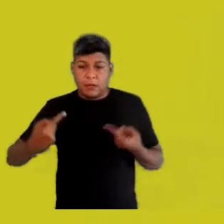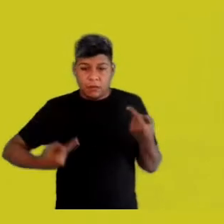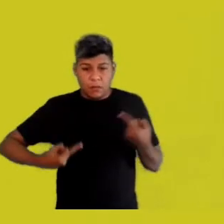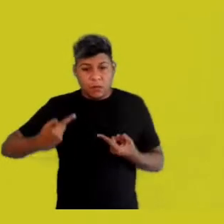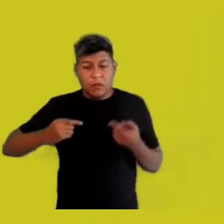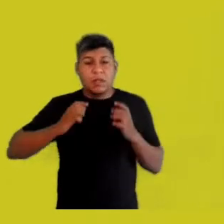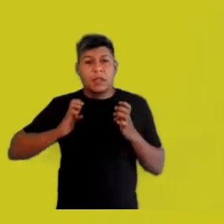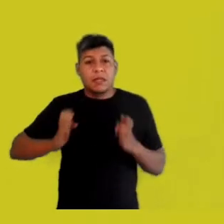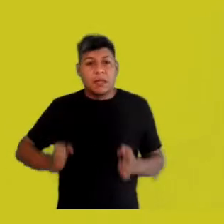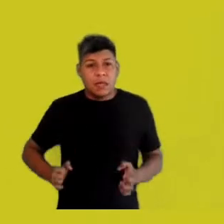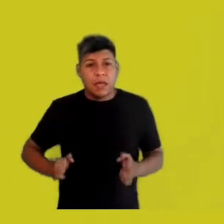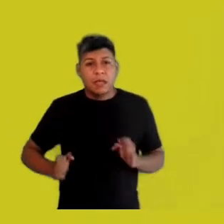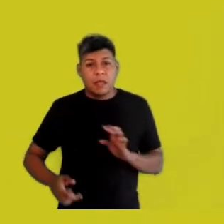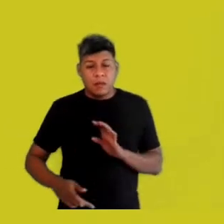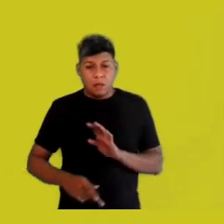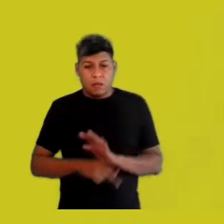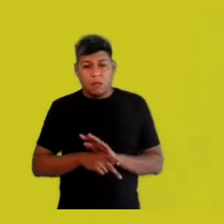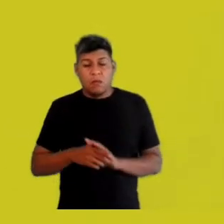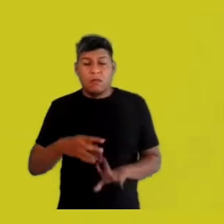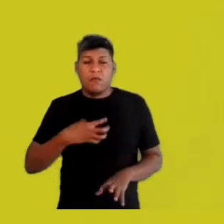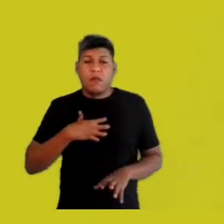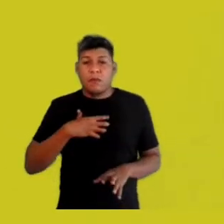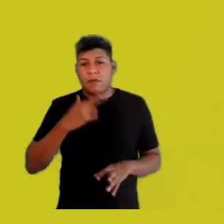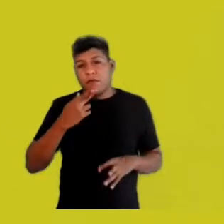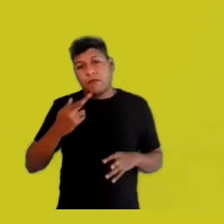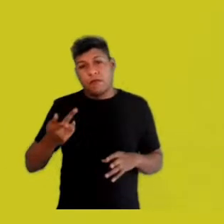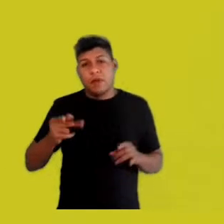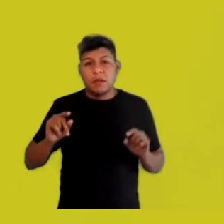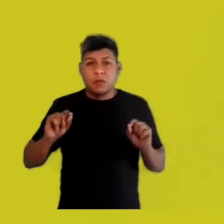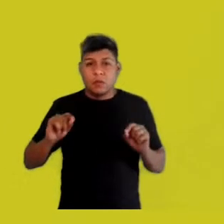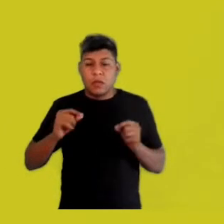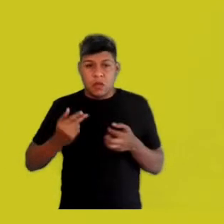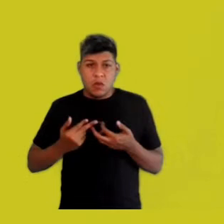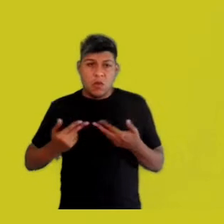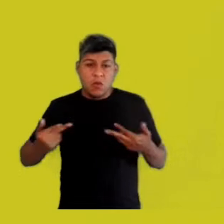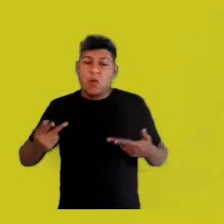we are talking about here. I mean, one thing is a willingness to extrapolate